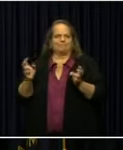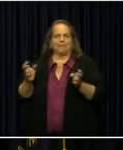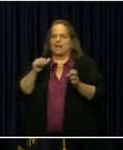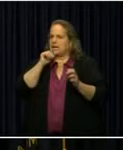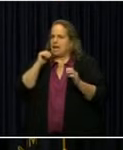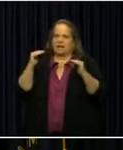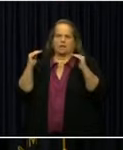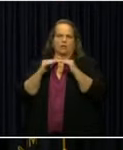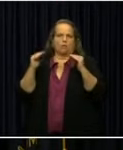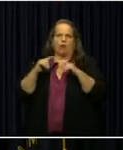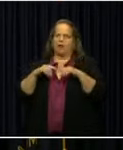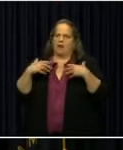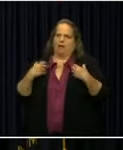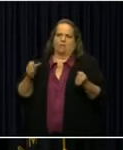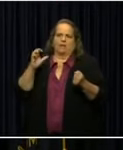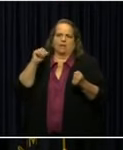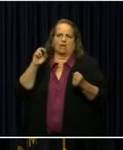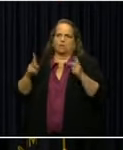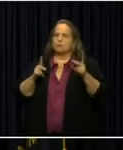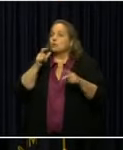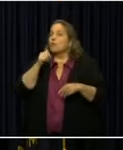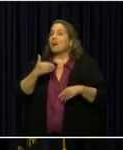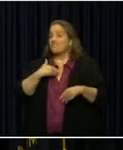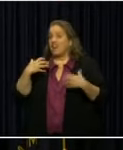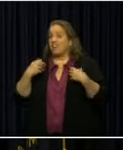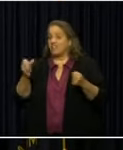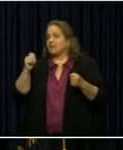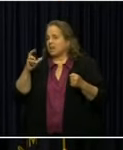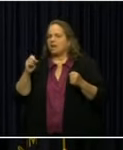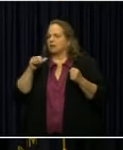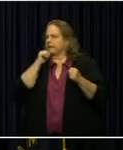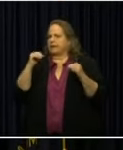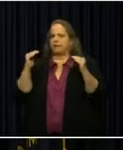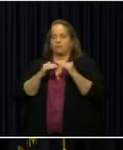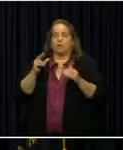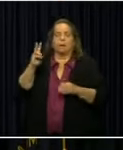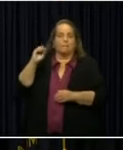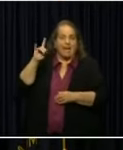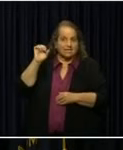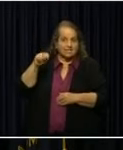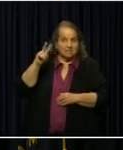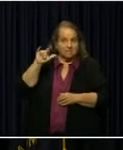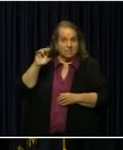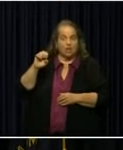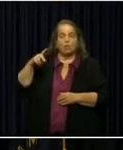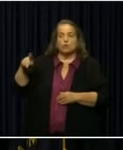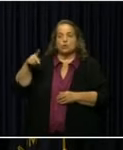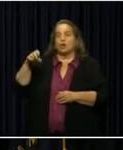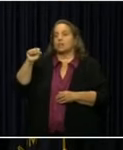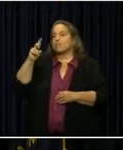RESPONDED. SO TO ALL OF YOU, THANK YOU FOR PROTECTING OUR MOST VULNERABLE DURING THIS. ALL RIGHT.